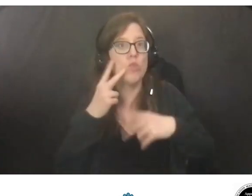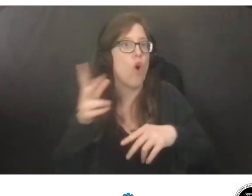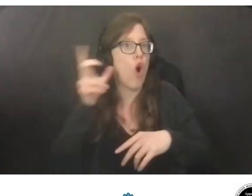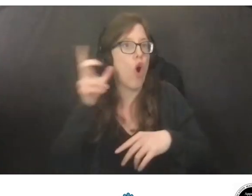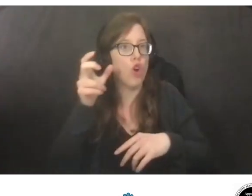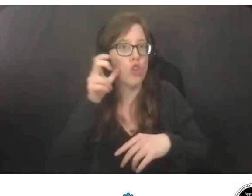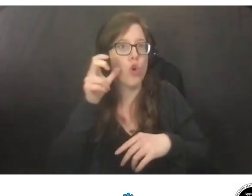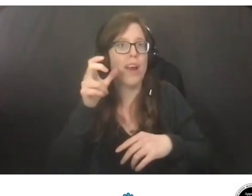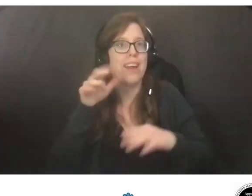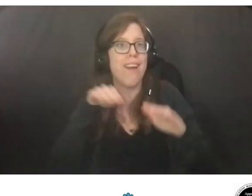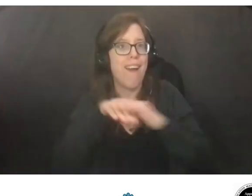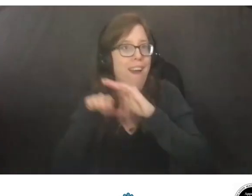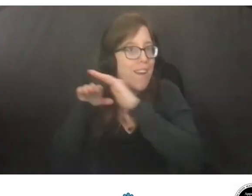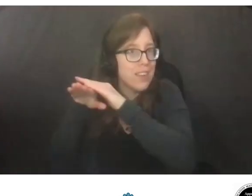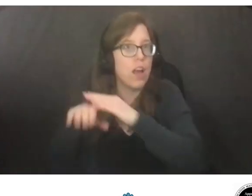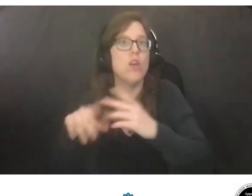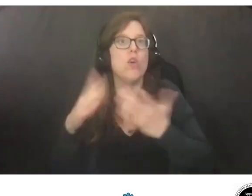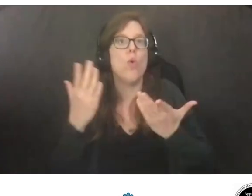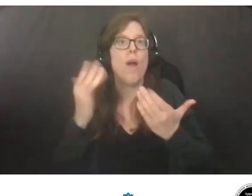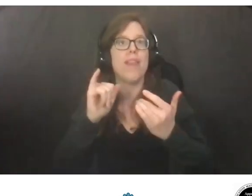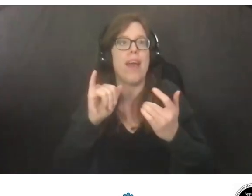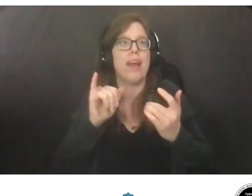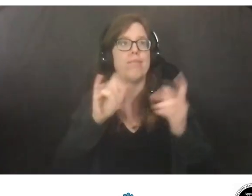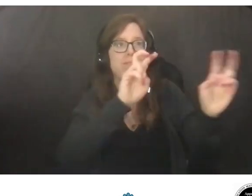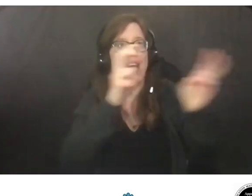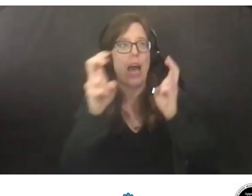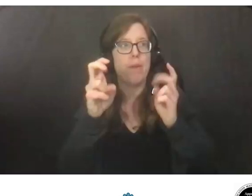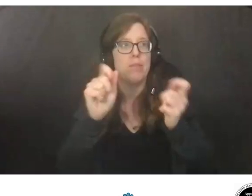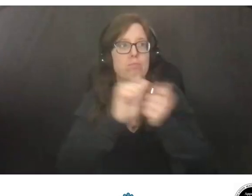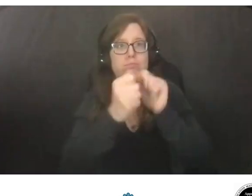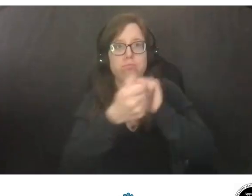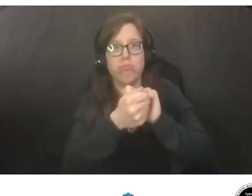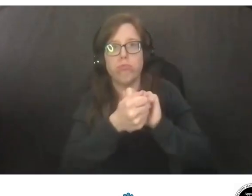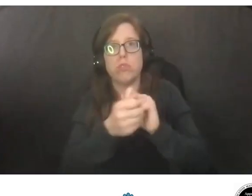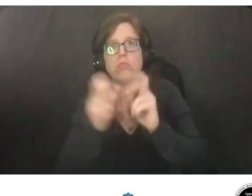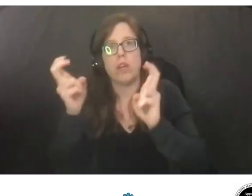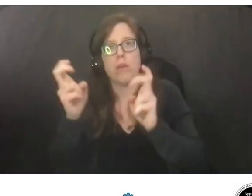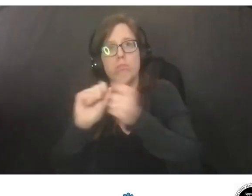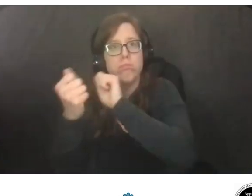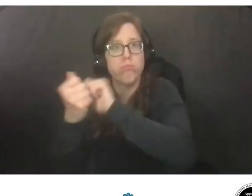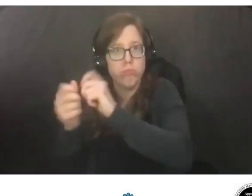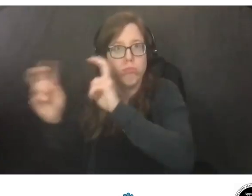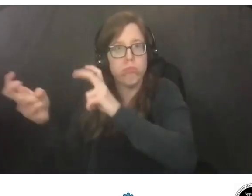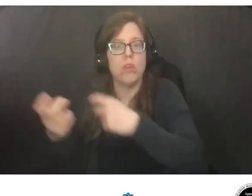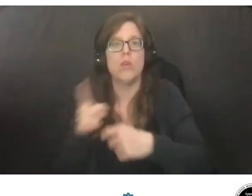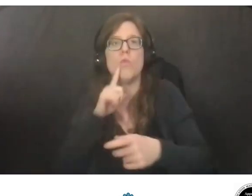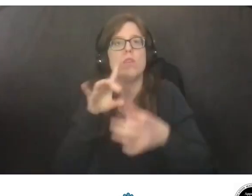topic of conversation has shifted to? This one really refers to in–